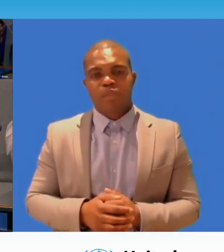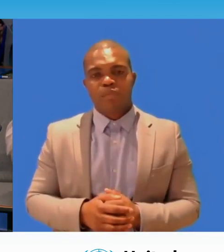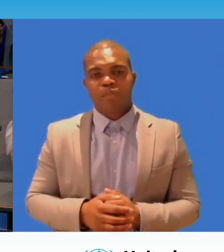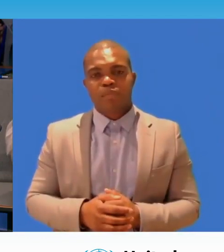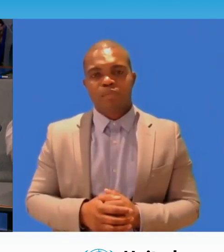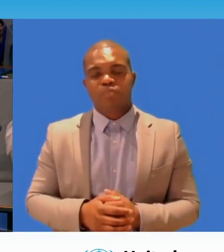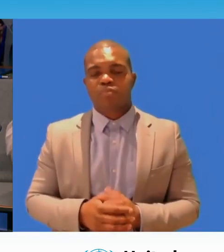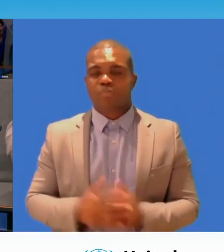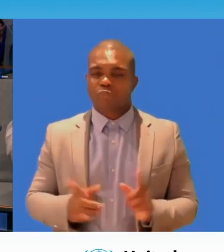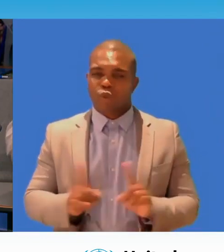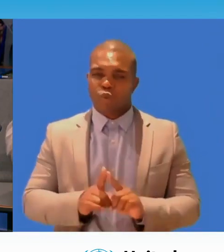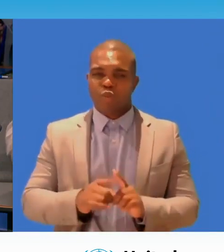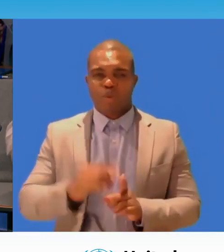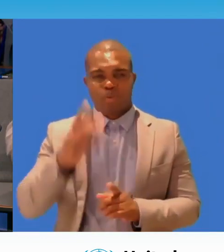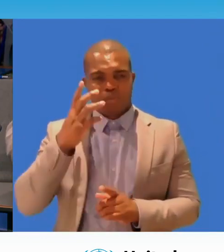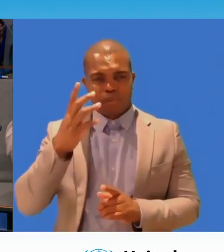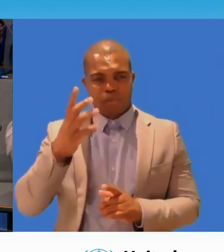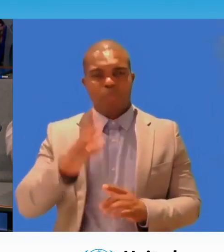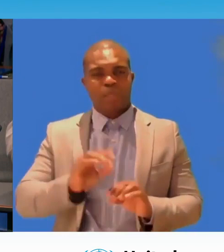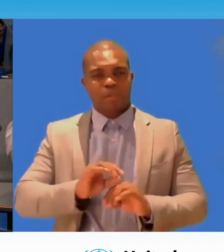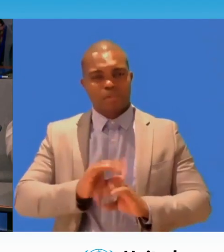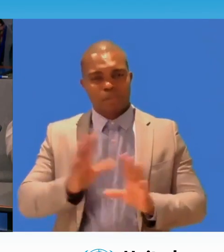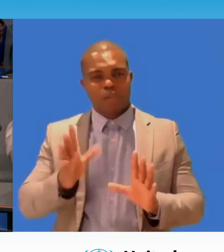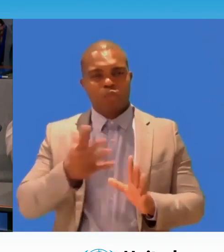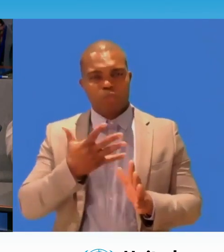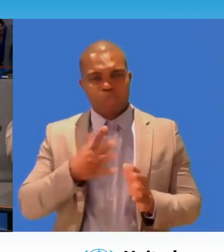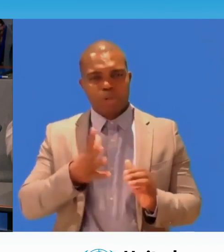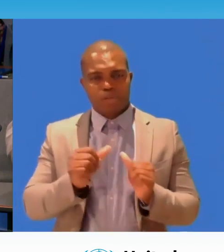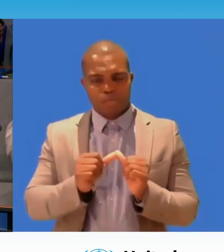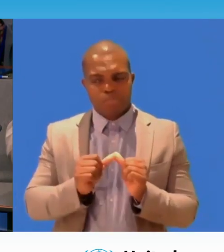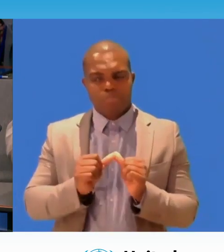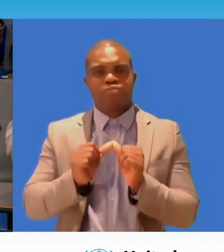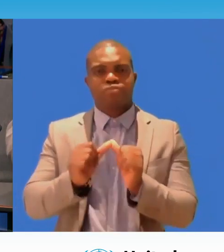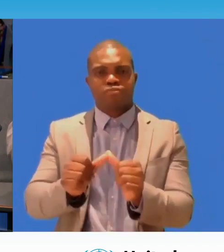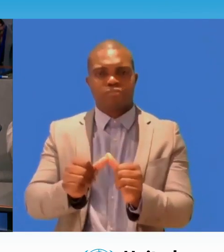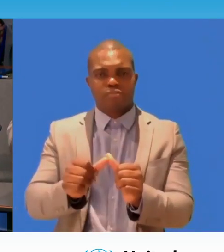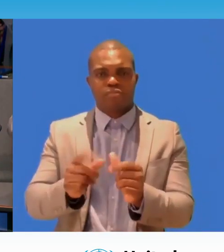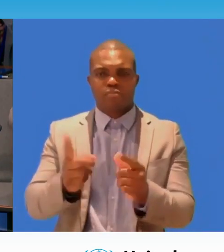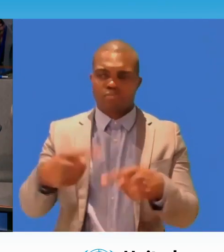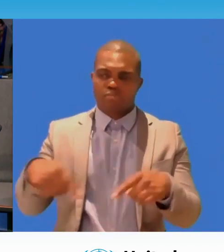people with disabilities at all levels we do recognize we have shortcomings and therefore